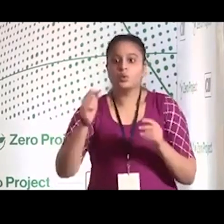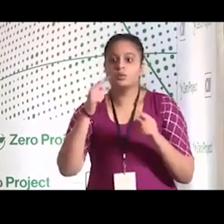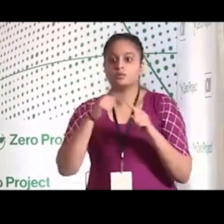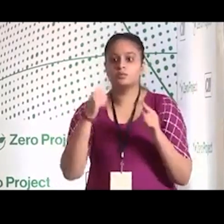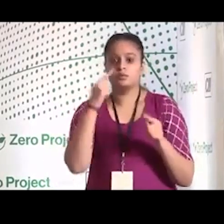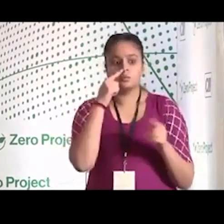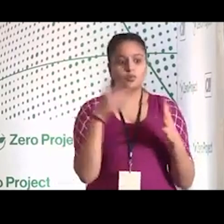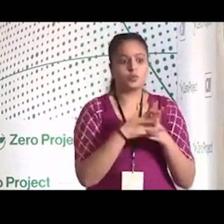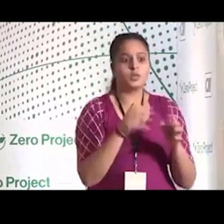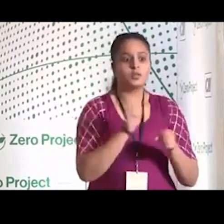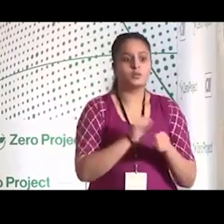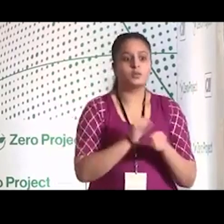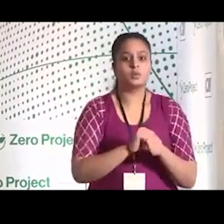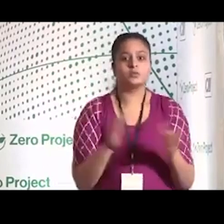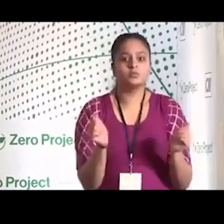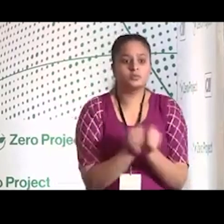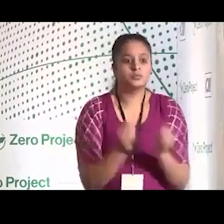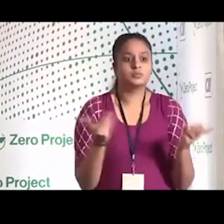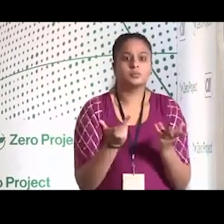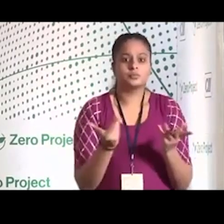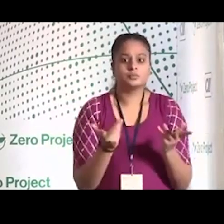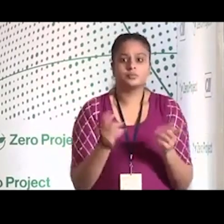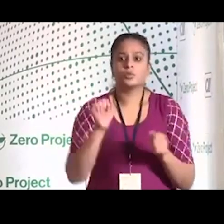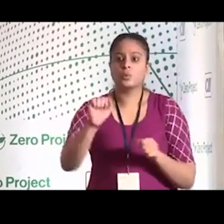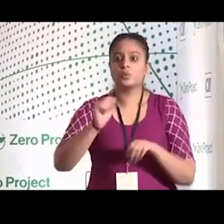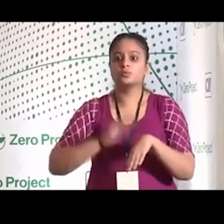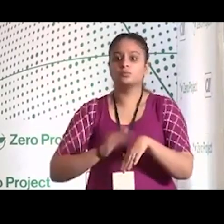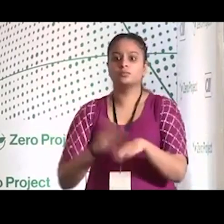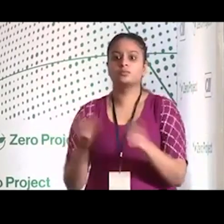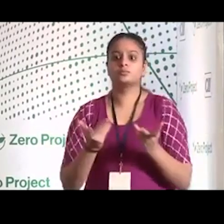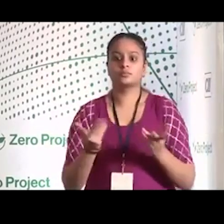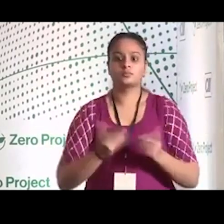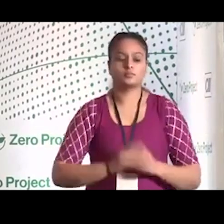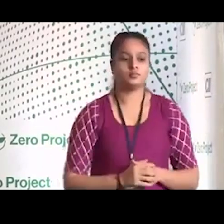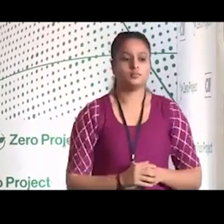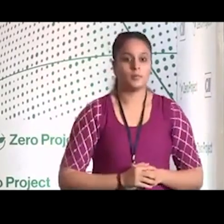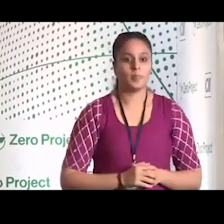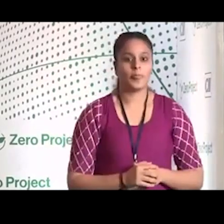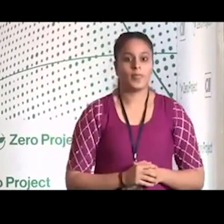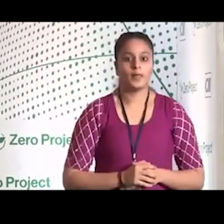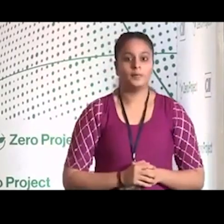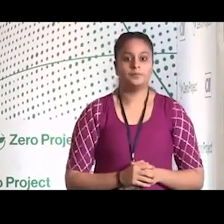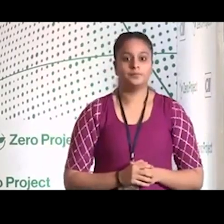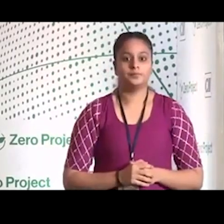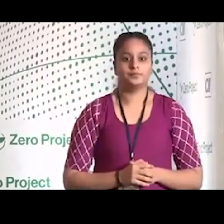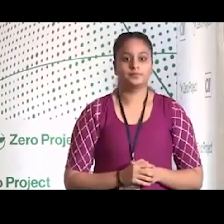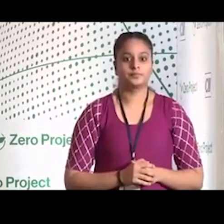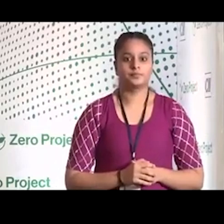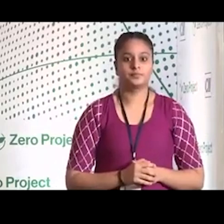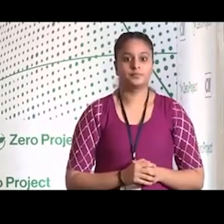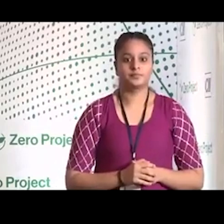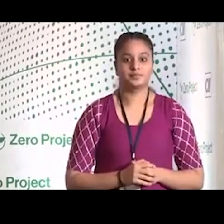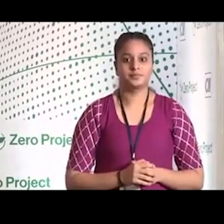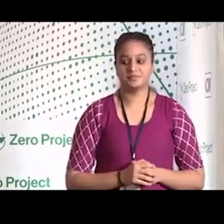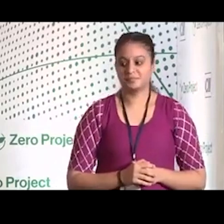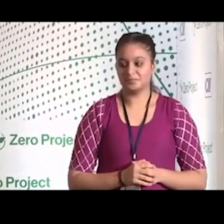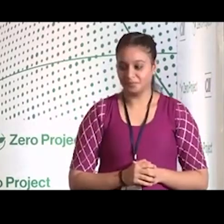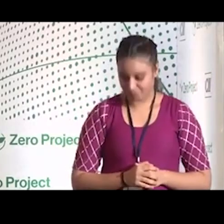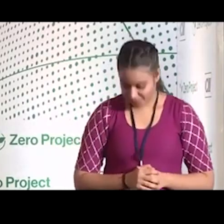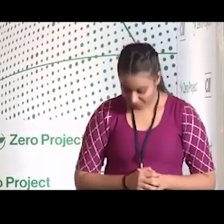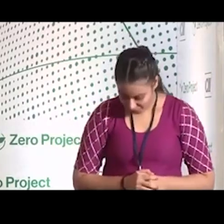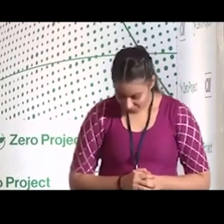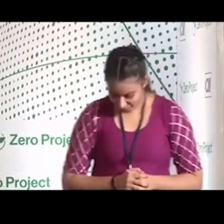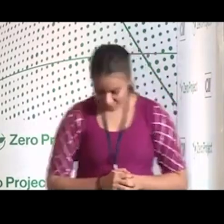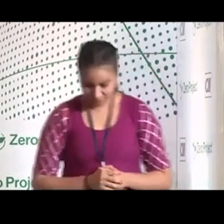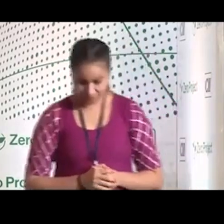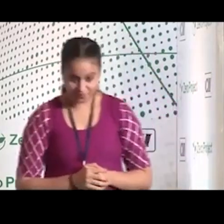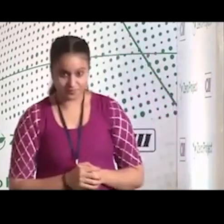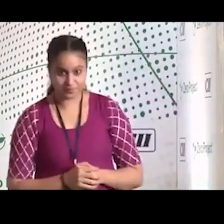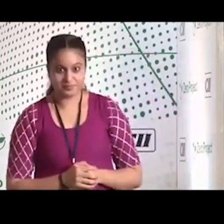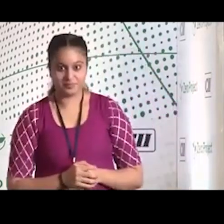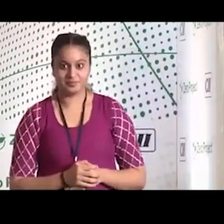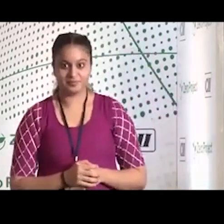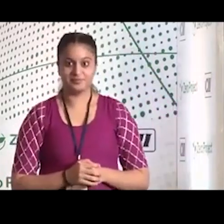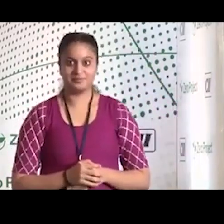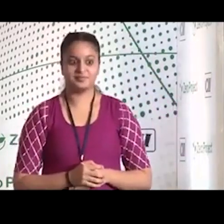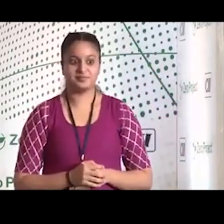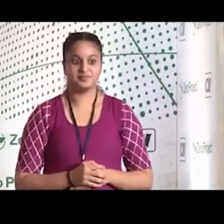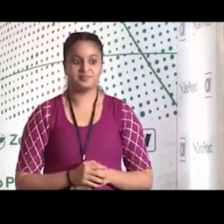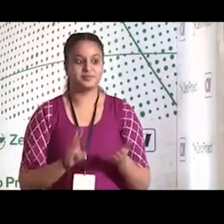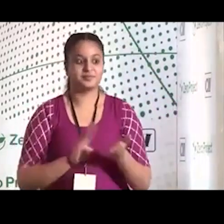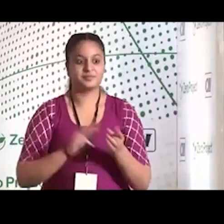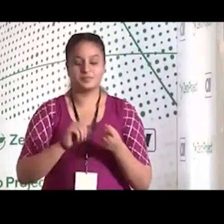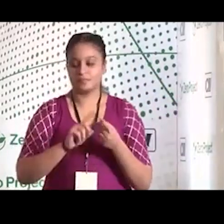My language is I've come to Rio, but I've kind of have guessed a me